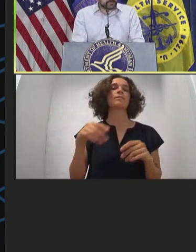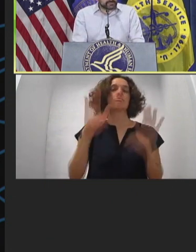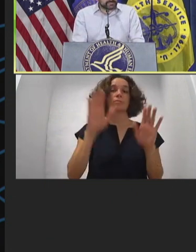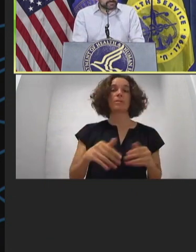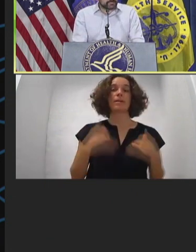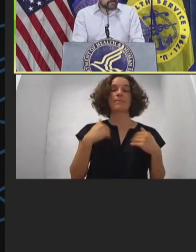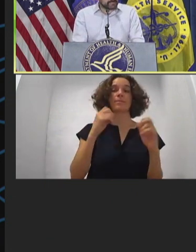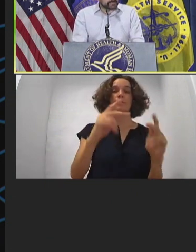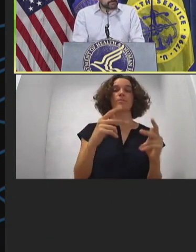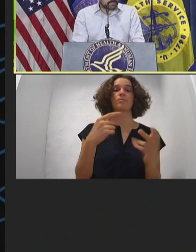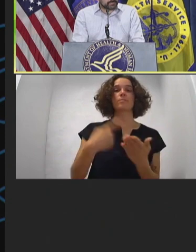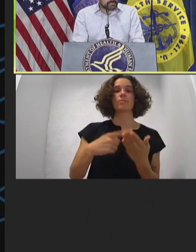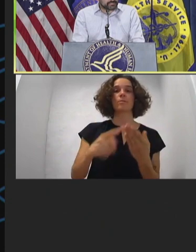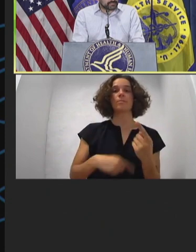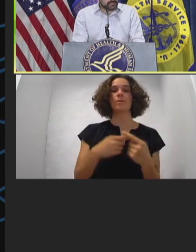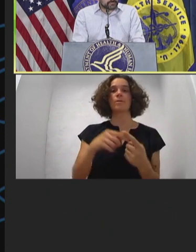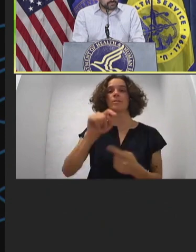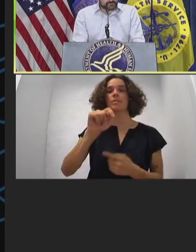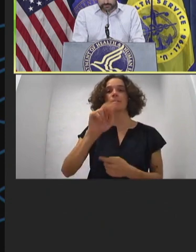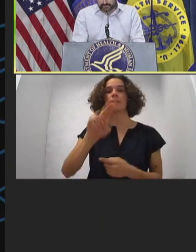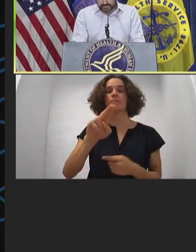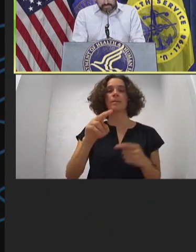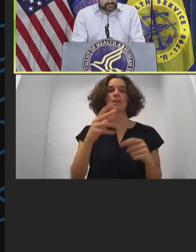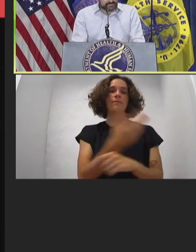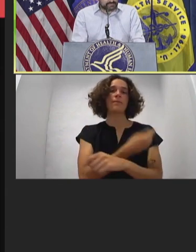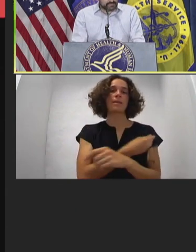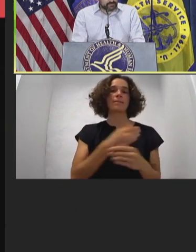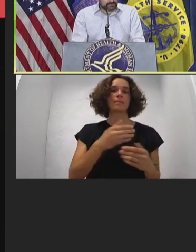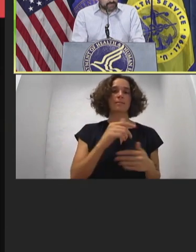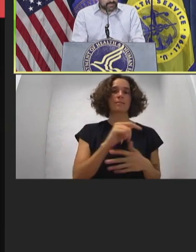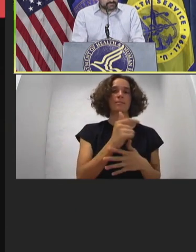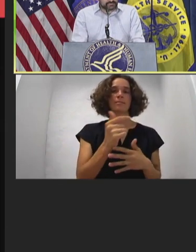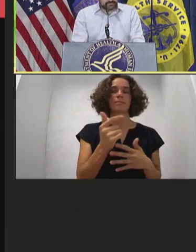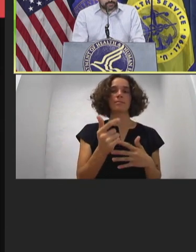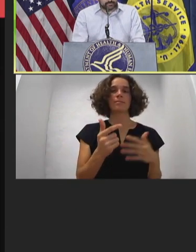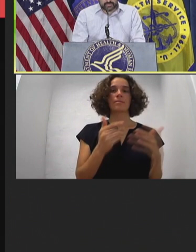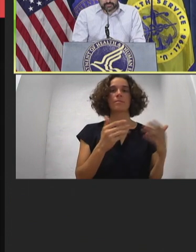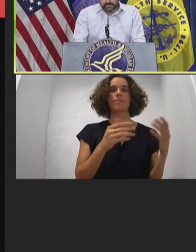the TB vaccine pipeline, show you some of the candidates that are under active development.